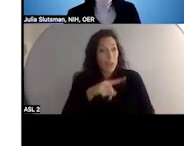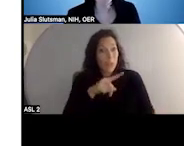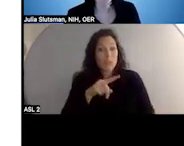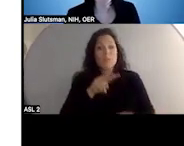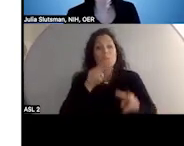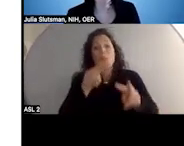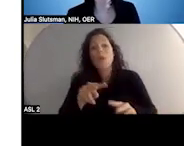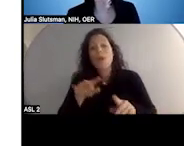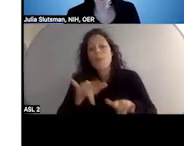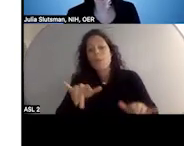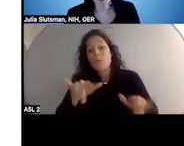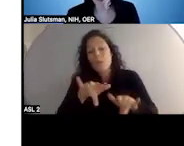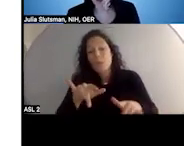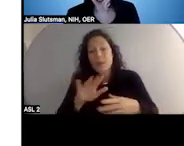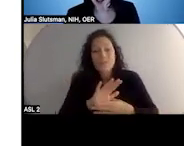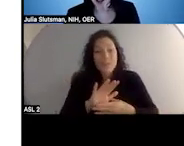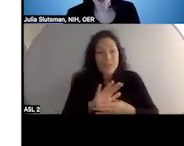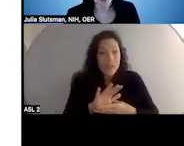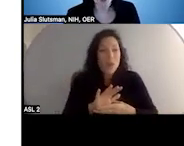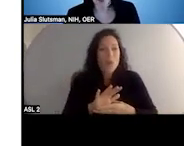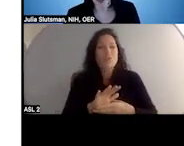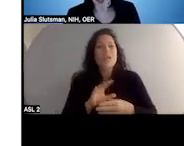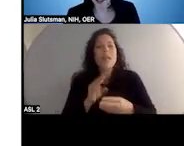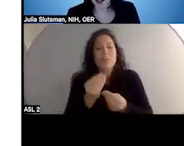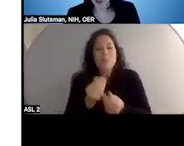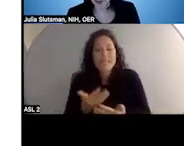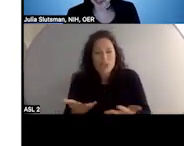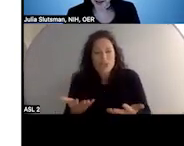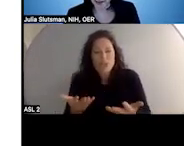and their associated materials on the scientific data-sharing website.